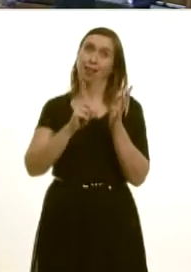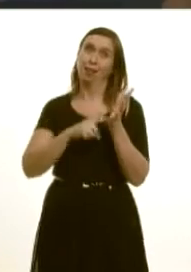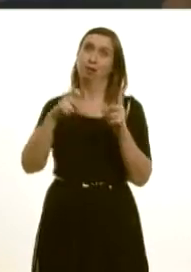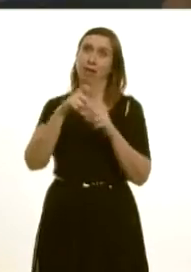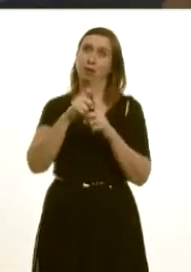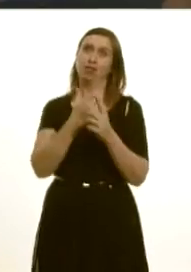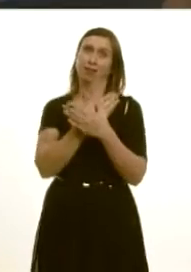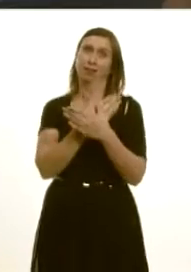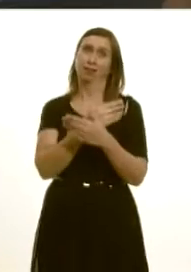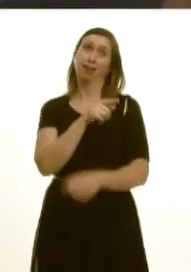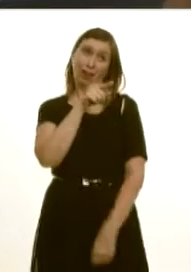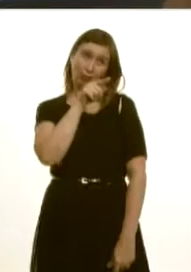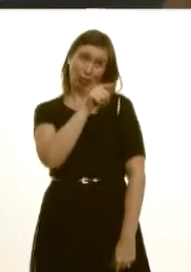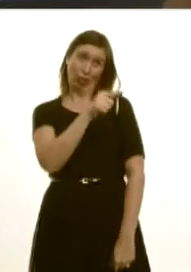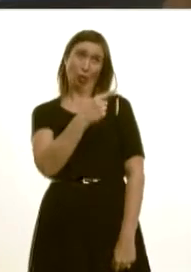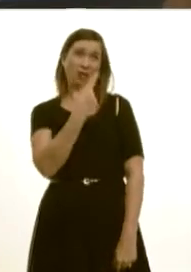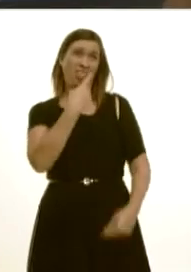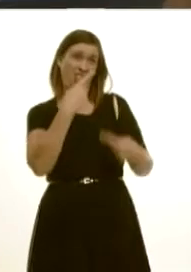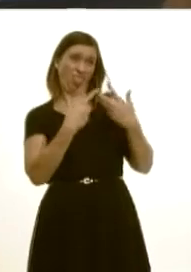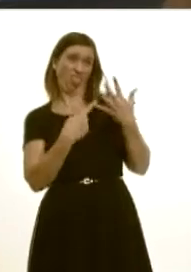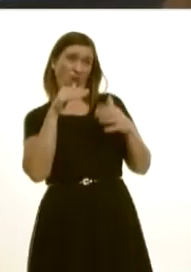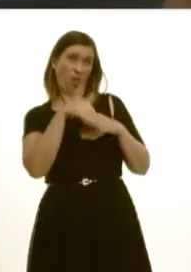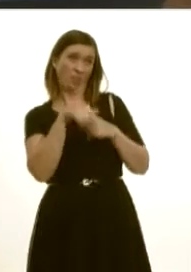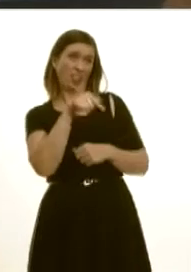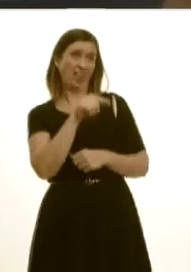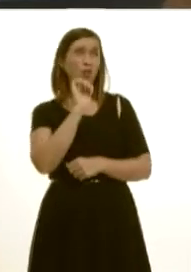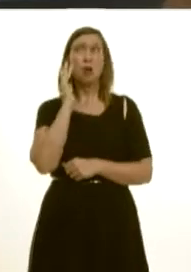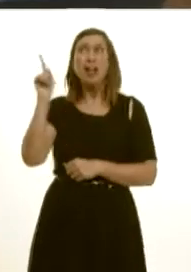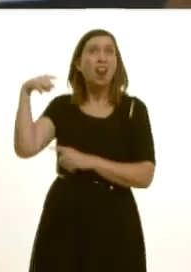on targets and changes when one of the first things her party did in London was to abandon